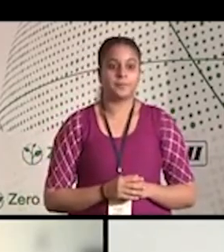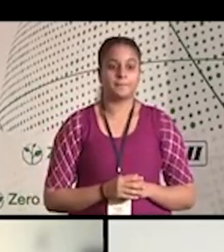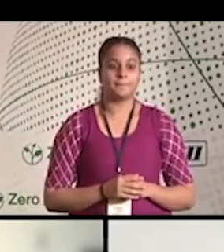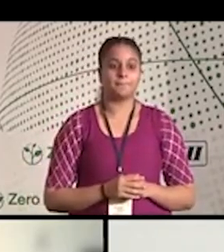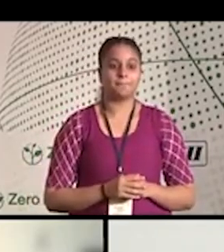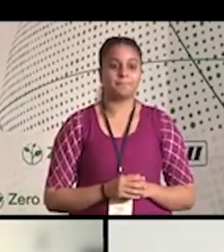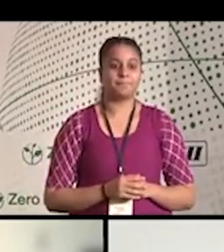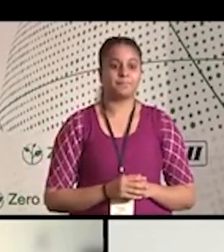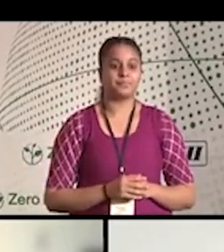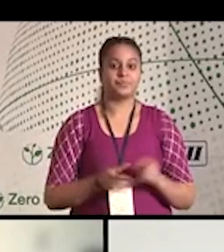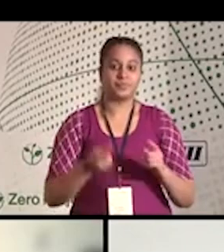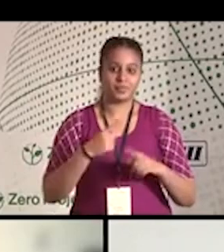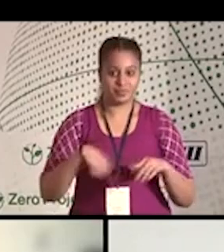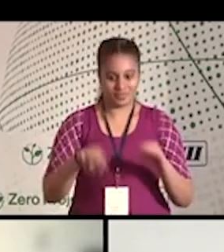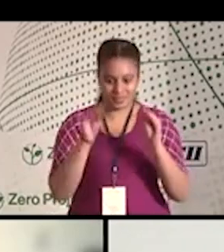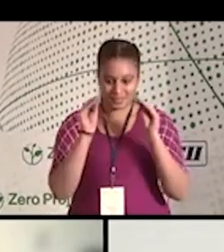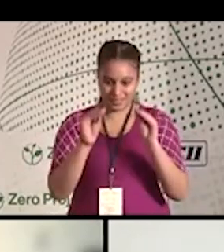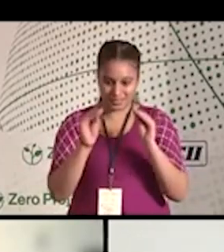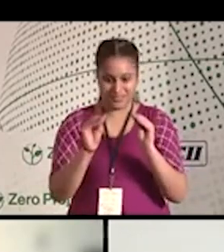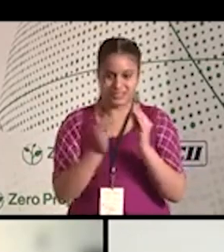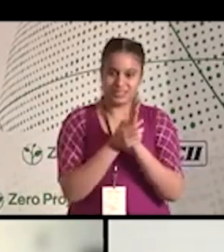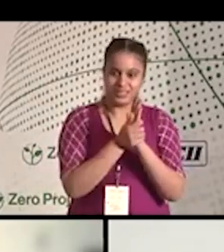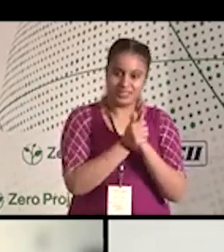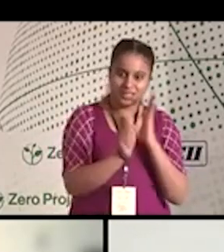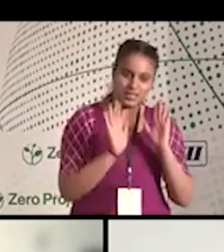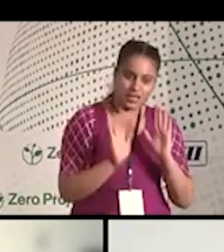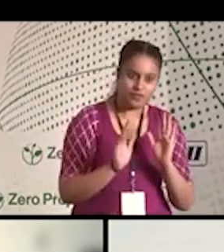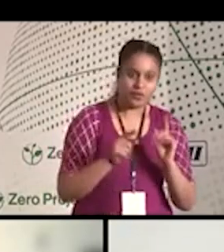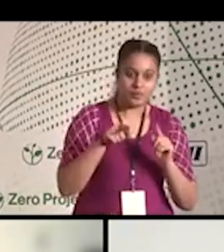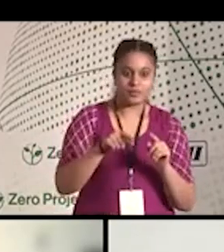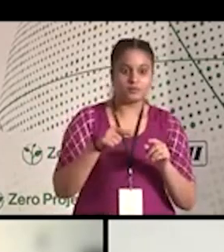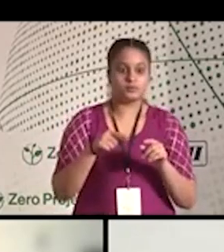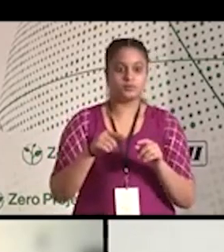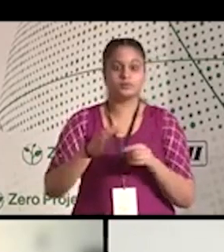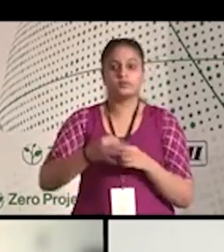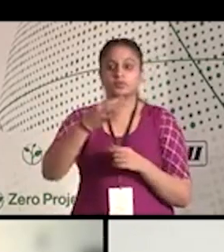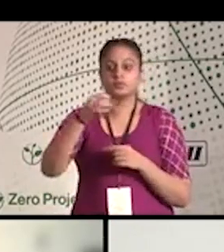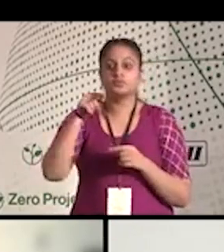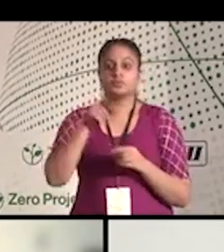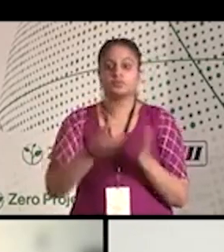you're going to taught a skill and then you become technically qualified.